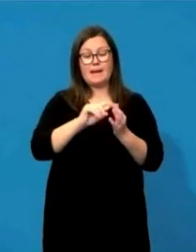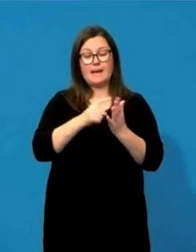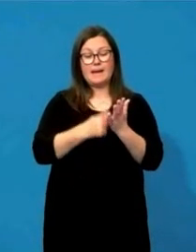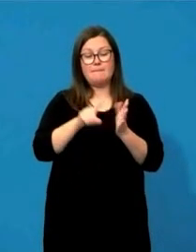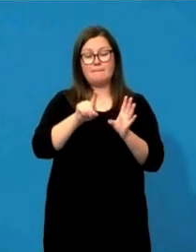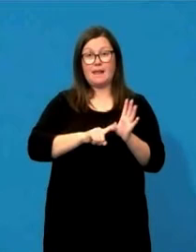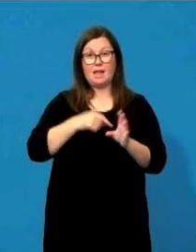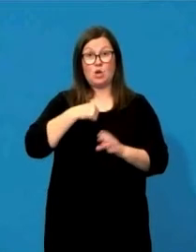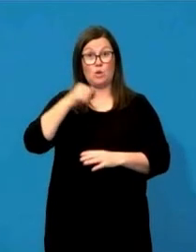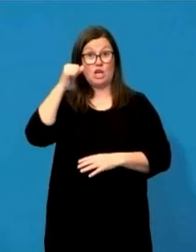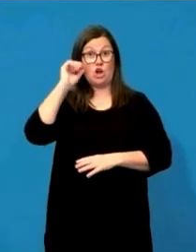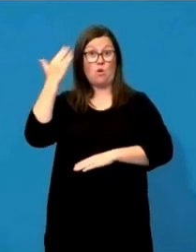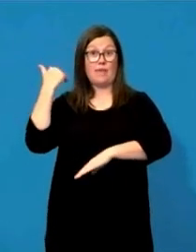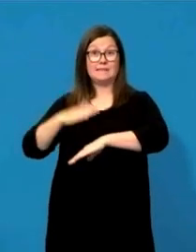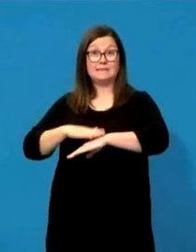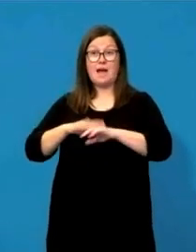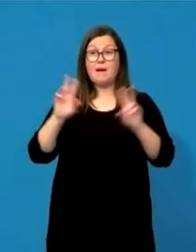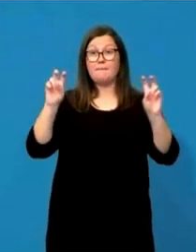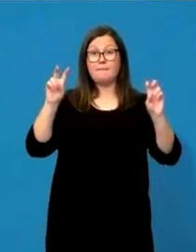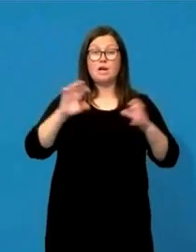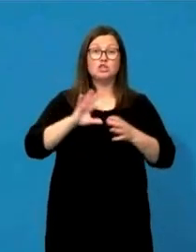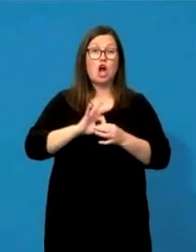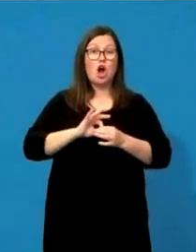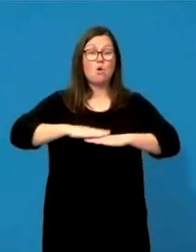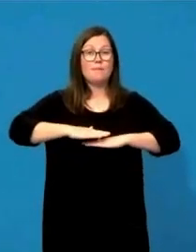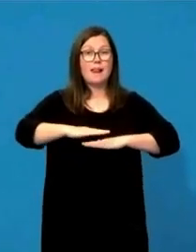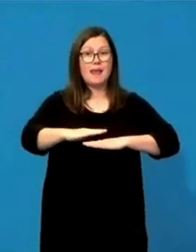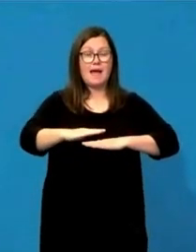And government believed that Aboriginal people could make a future for themselves,